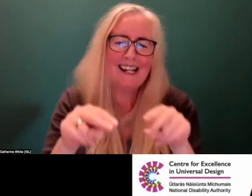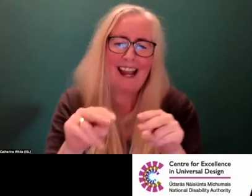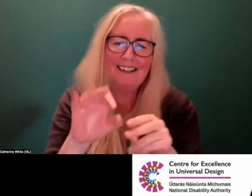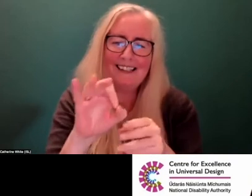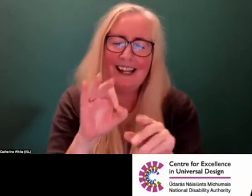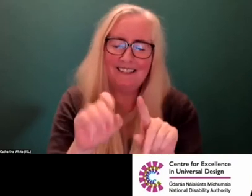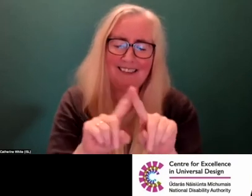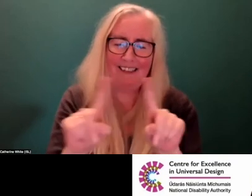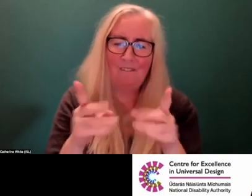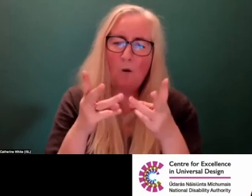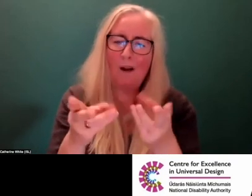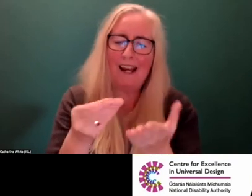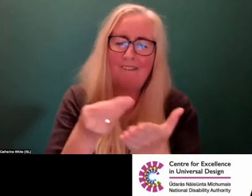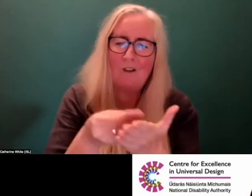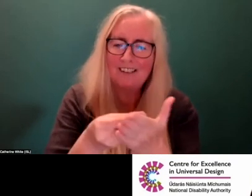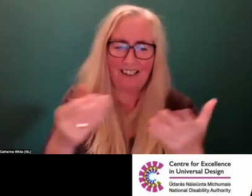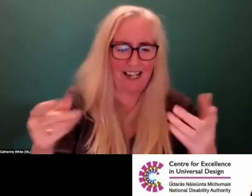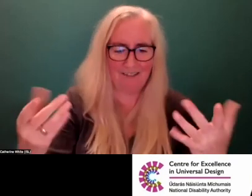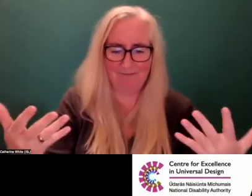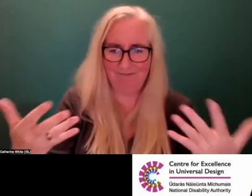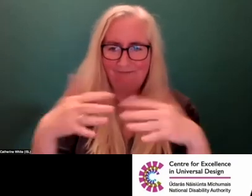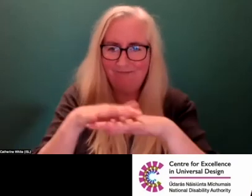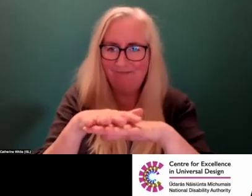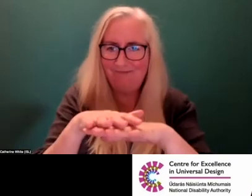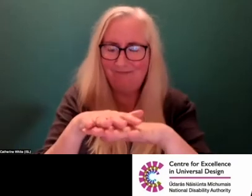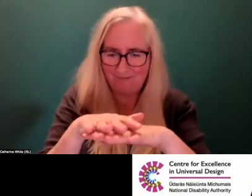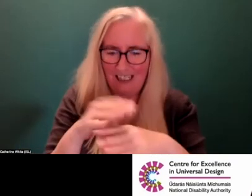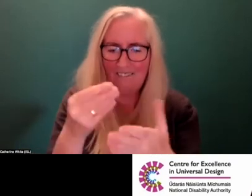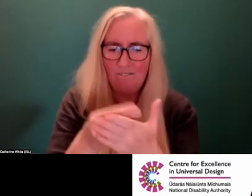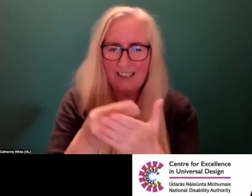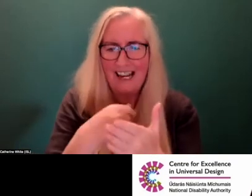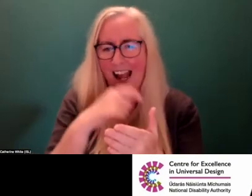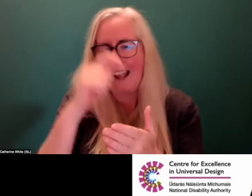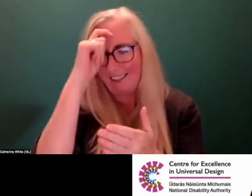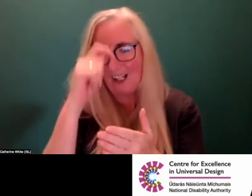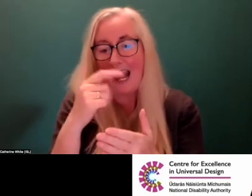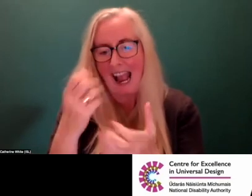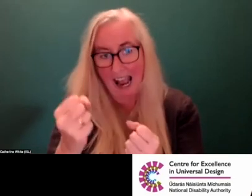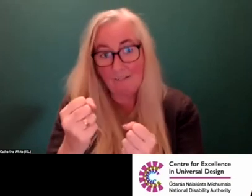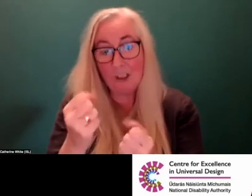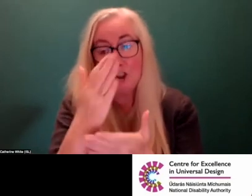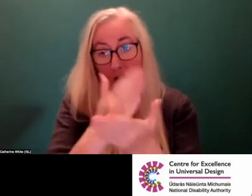out, I suppose, funding in the middle ground of that continuum, I think that's going to be the key place to do it.